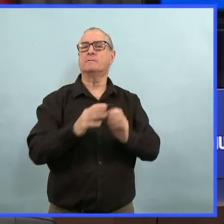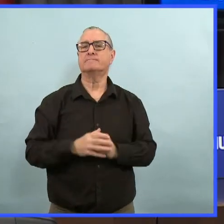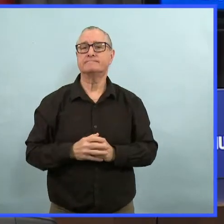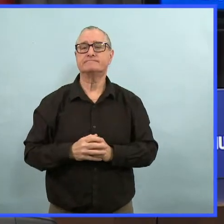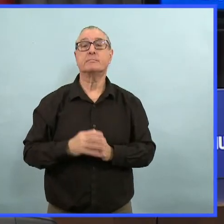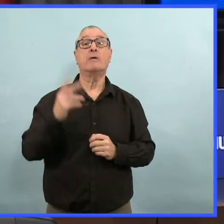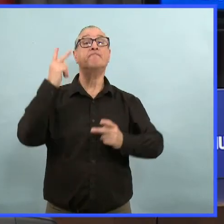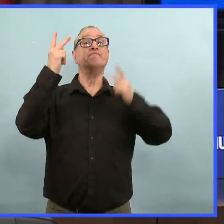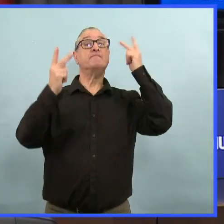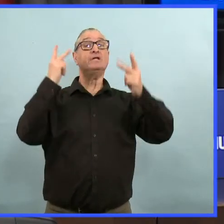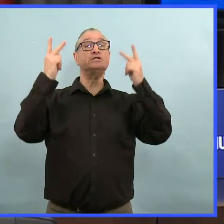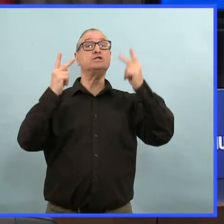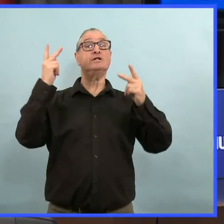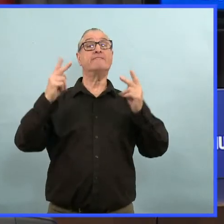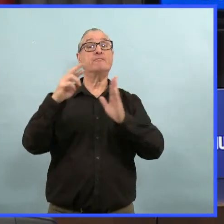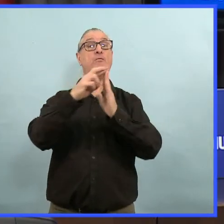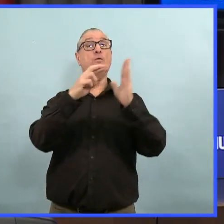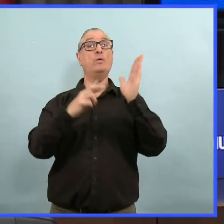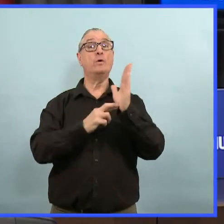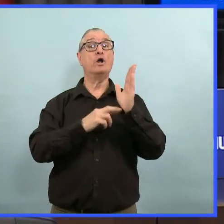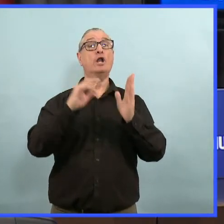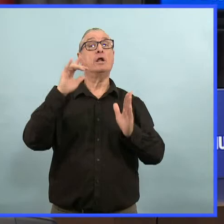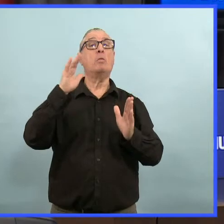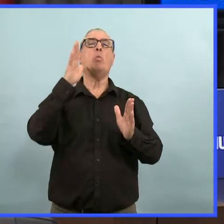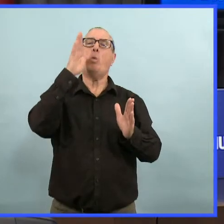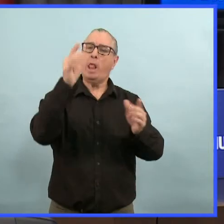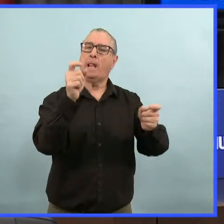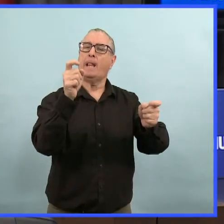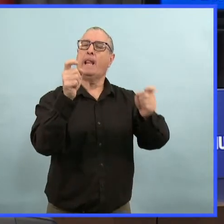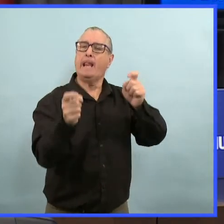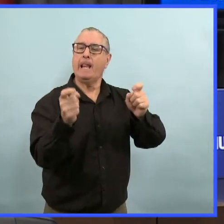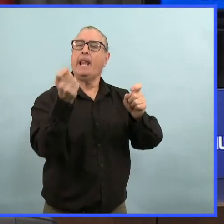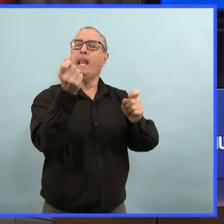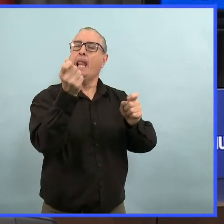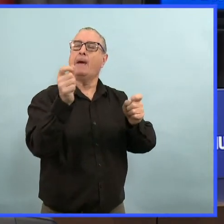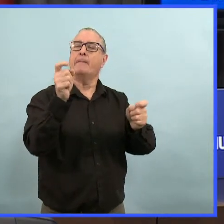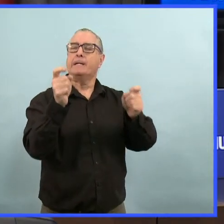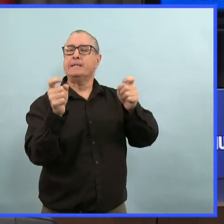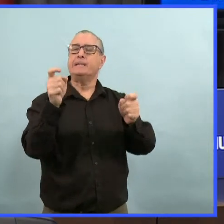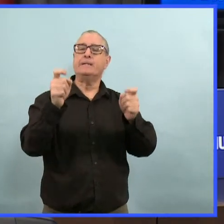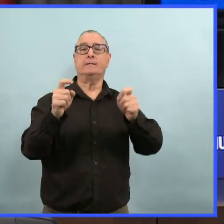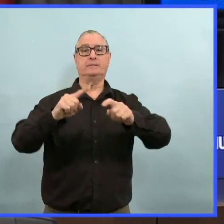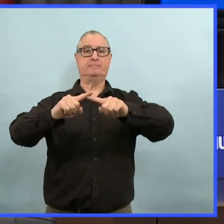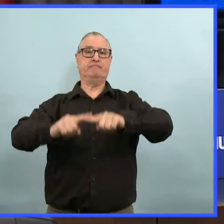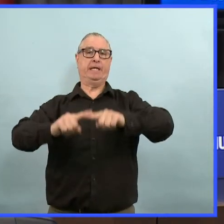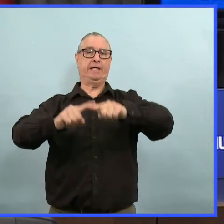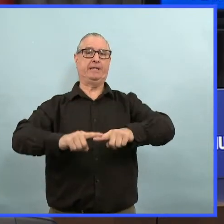coming weeks and we work to balance the need to prevent the spread of covid in our facilities with